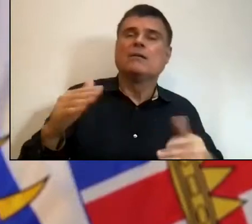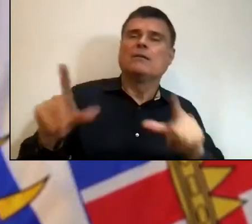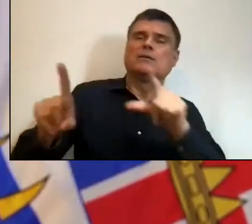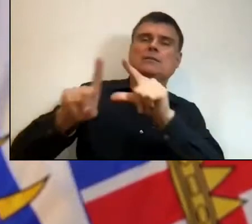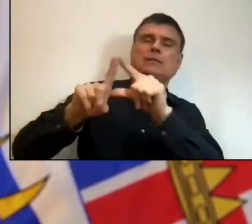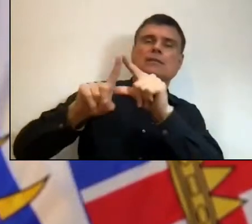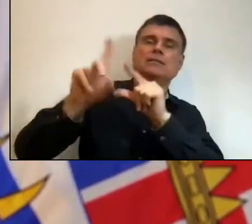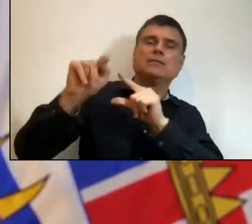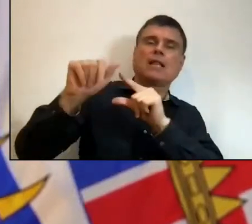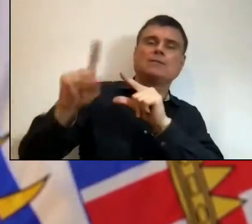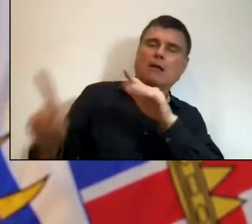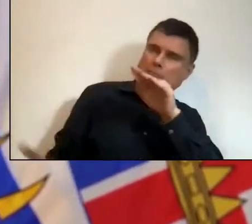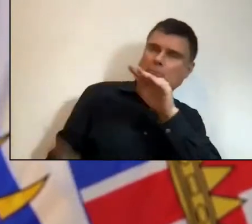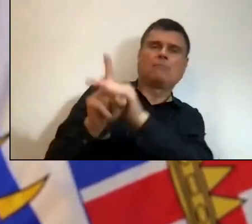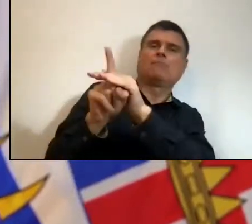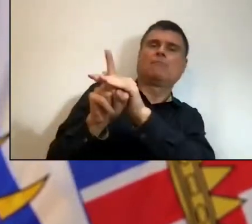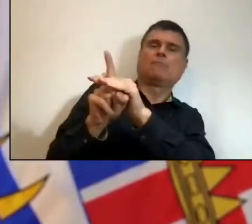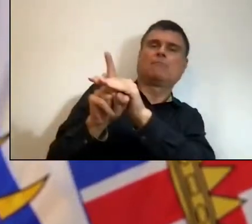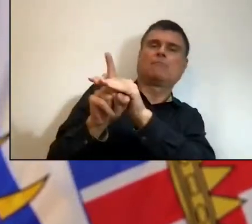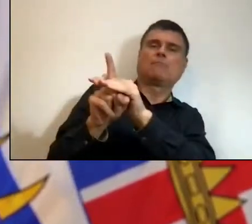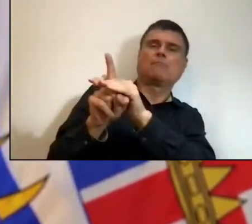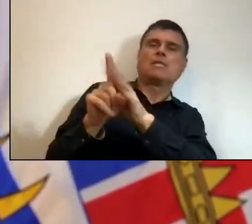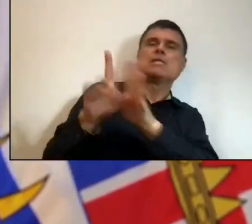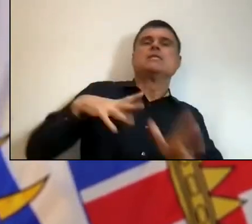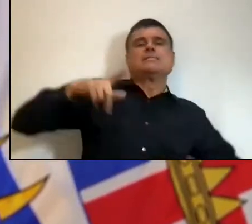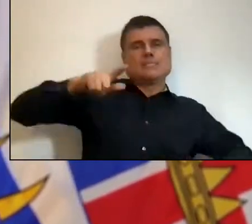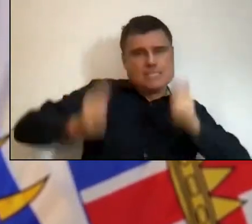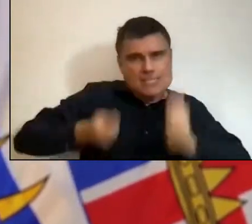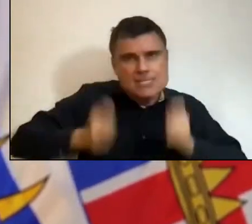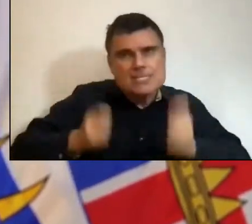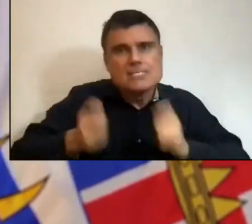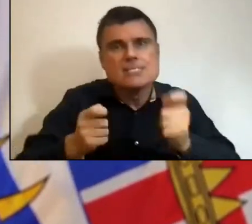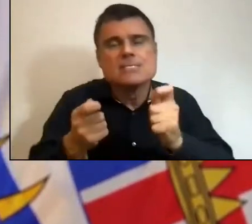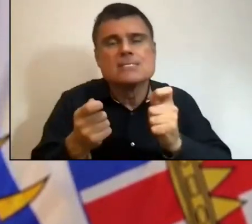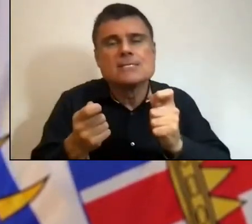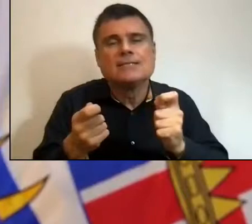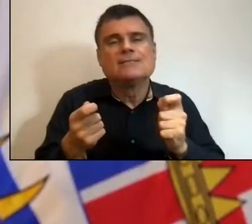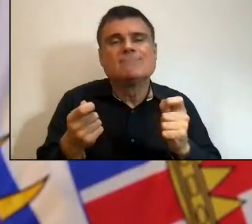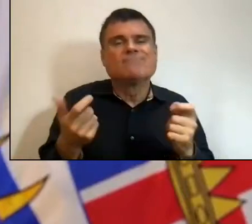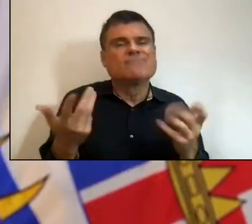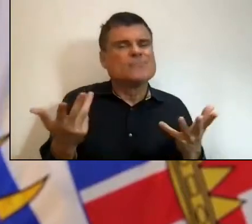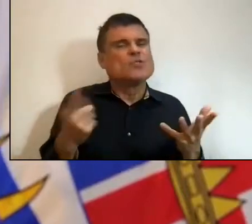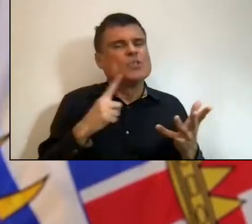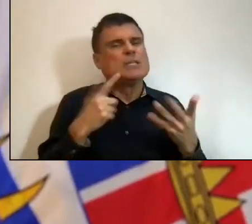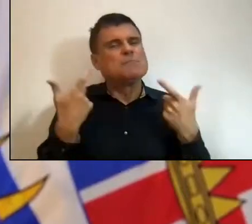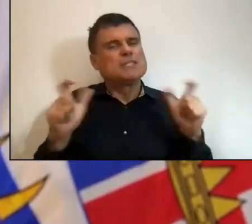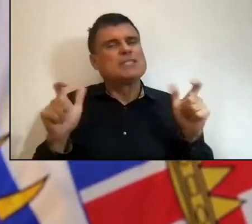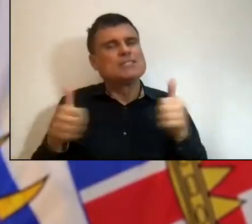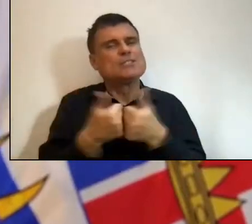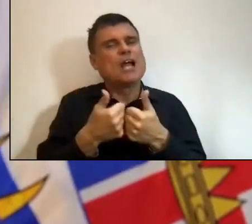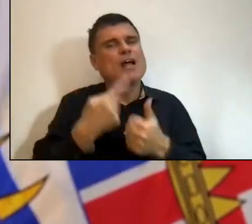That was the biggest challenge